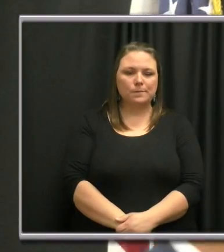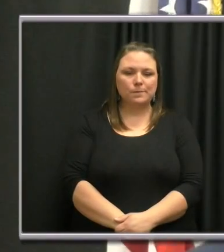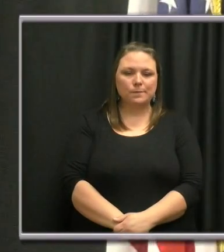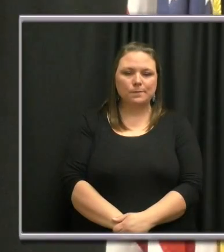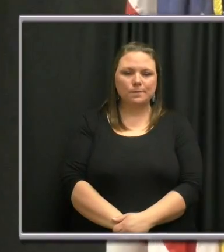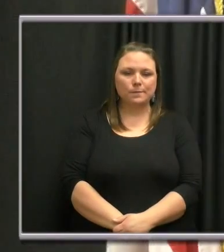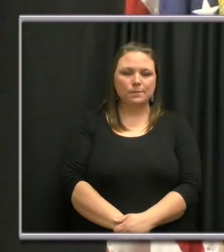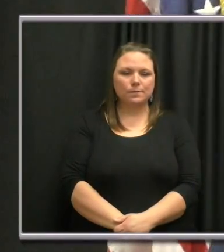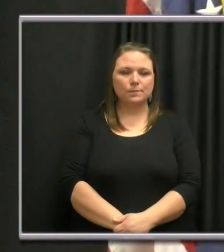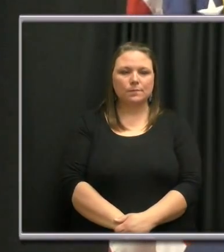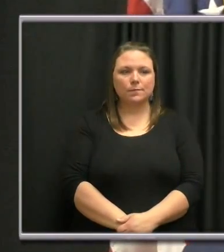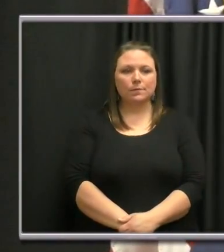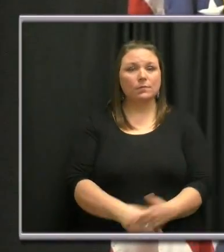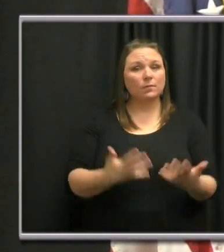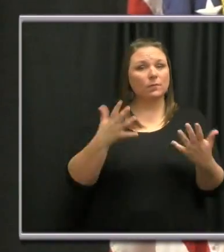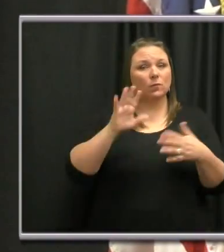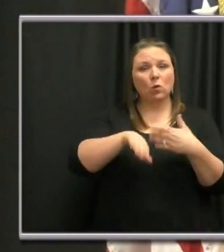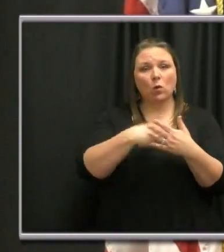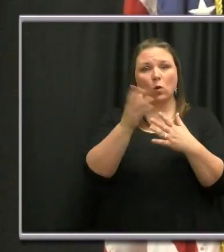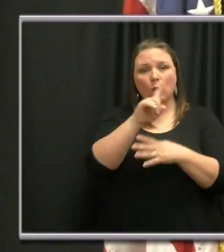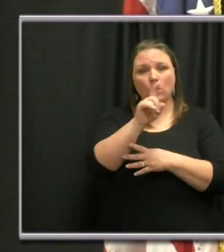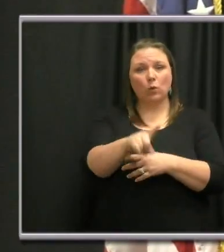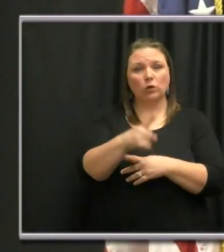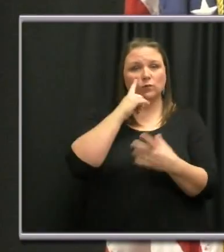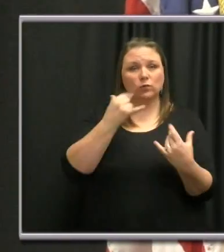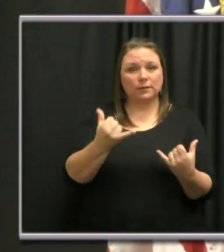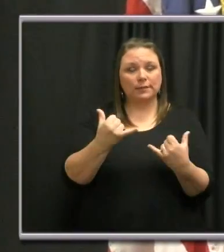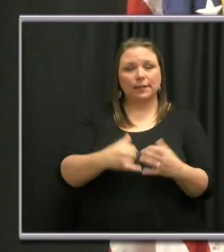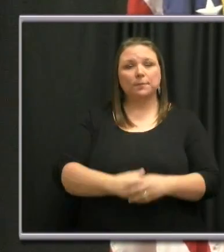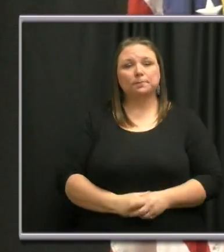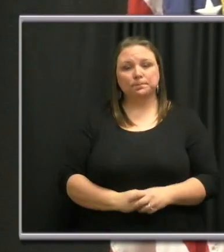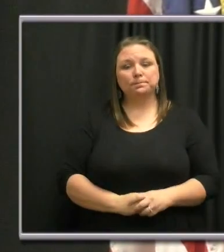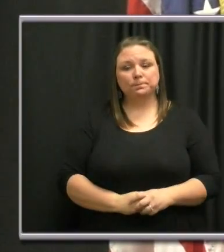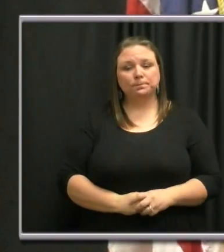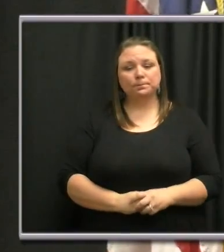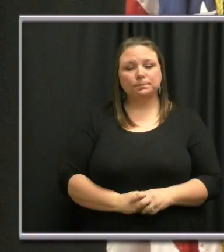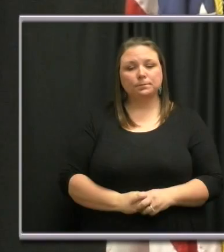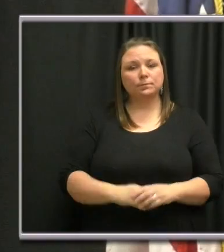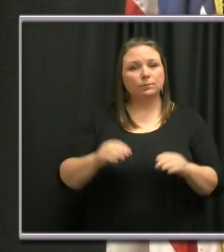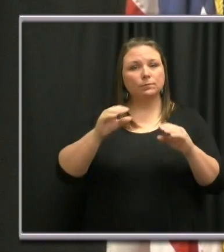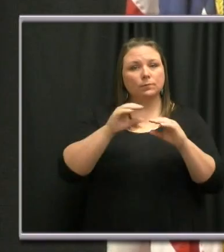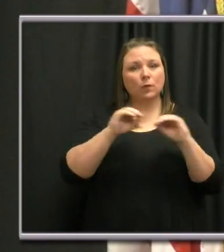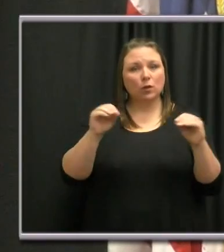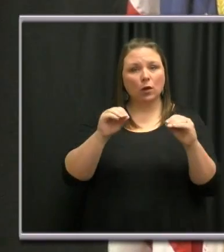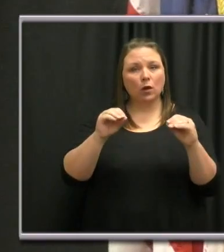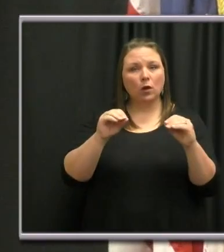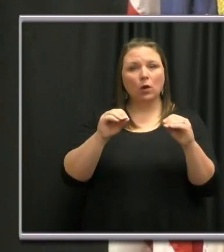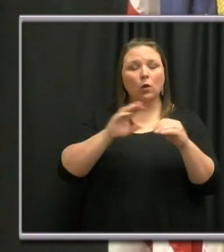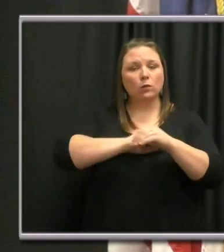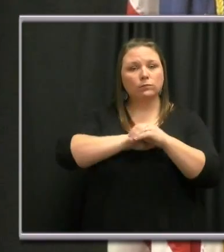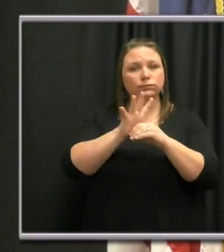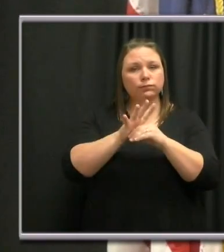GOOD SEARCH SERVICE THANK YOU. THOSE ARE ALL THE MEDIA